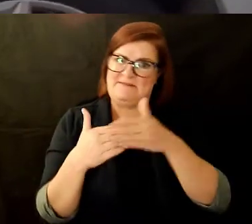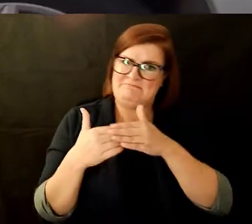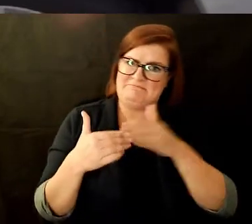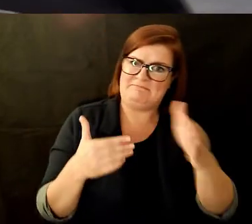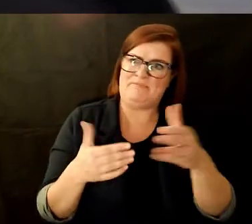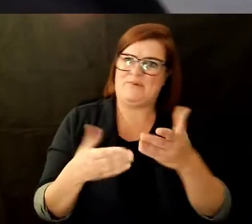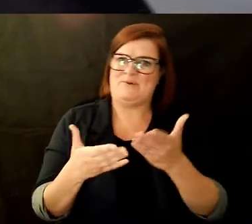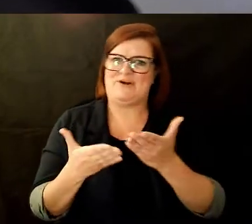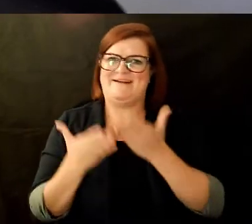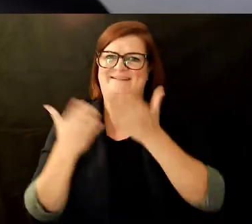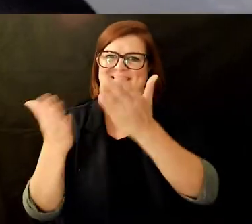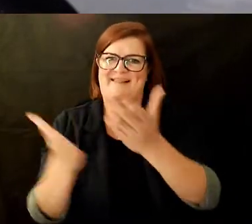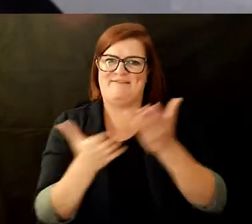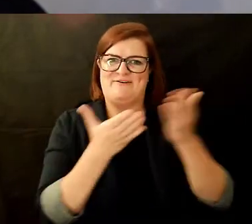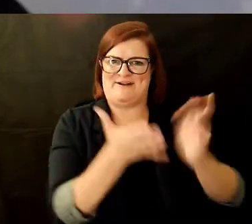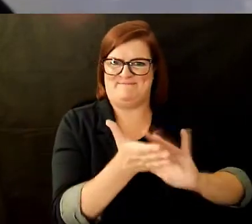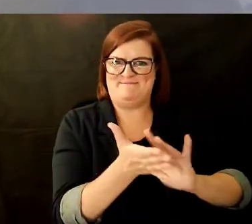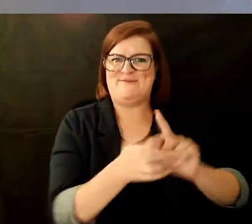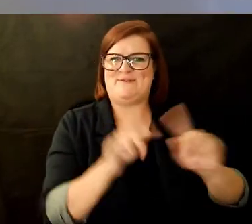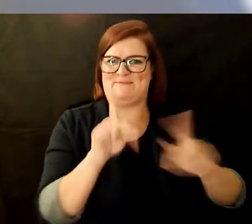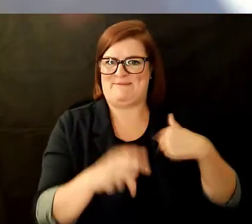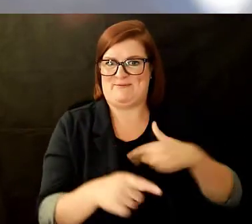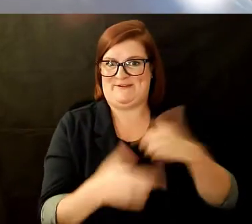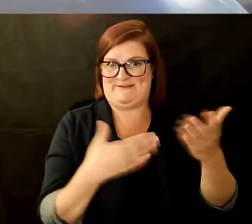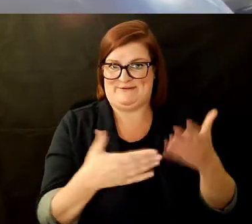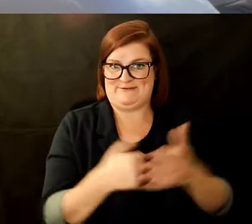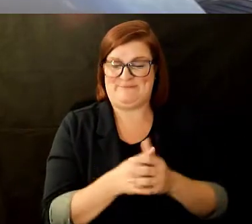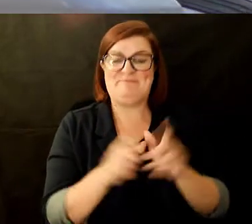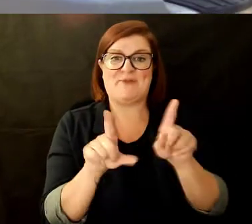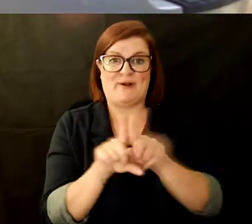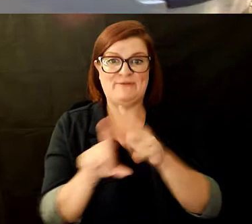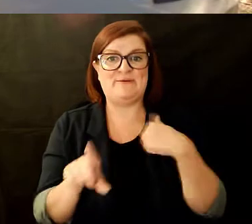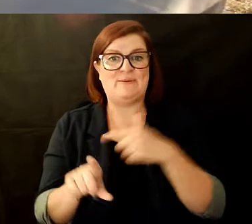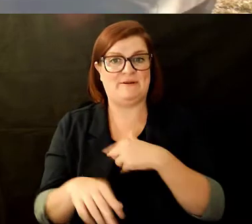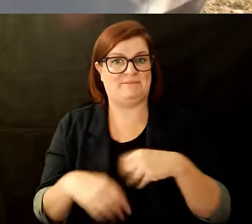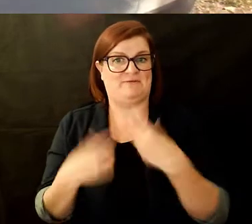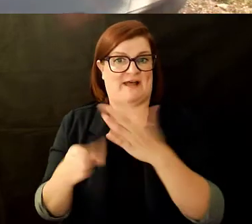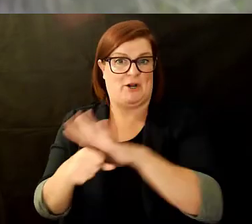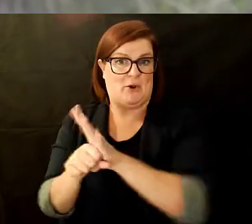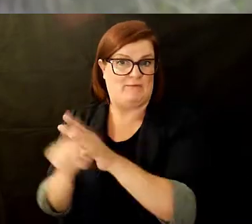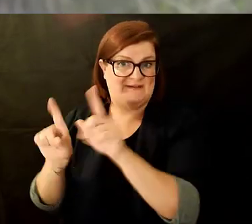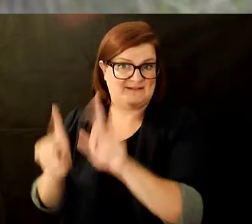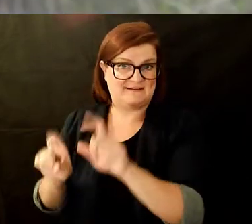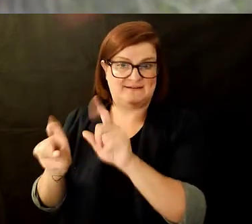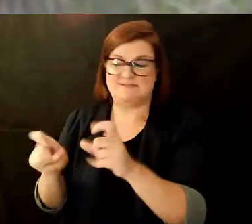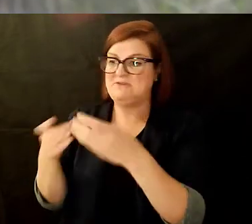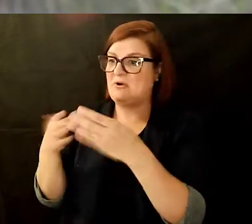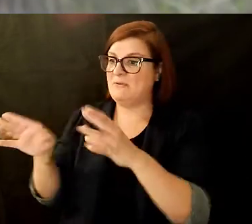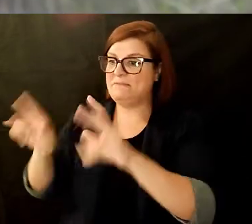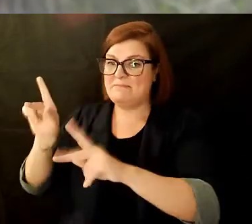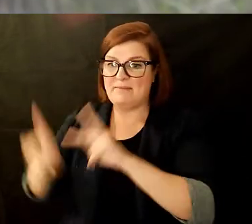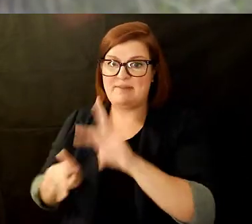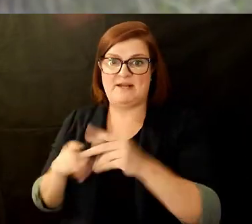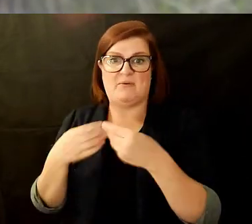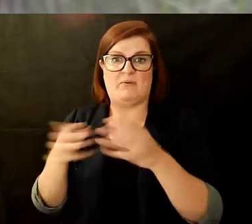all of our medications to the people we serve. And we've been doing COVID testing that's open to the public, open to the patients we serve,